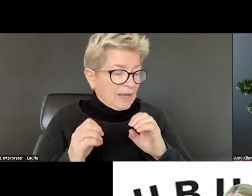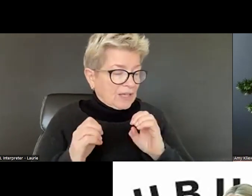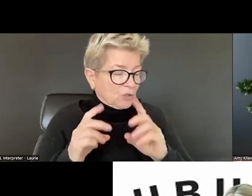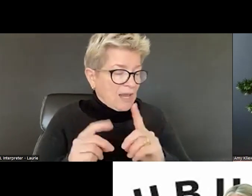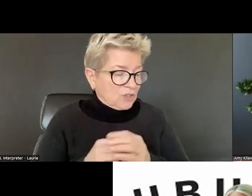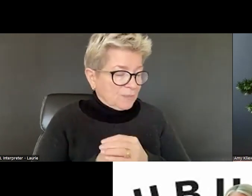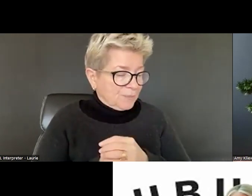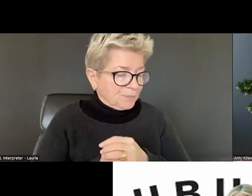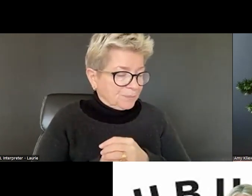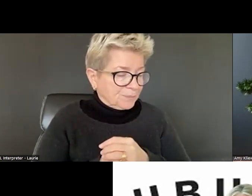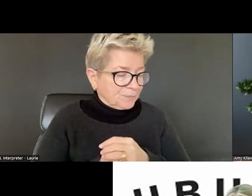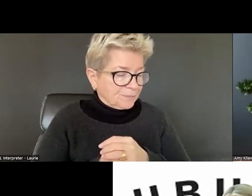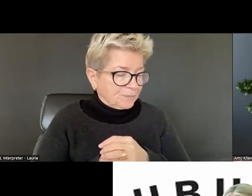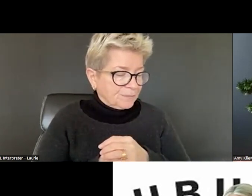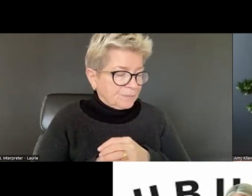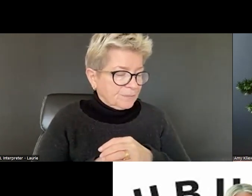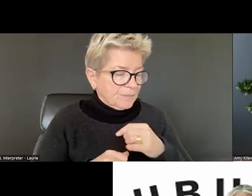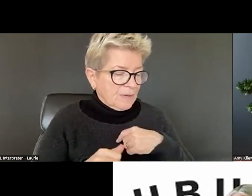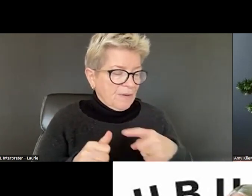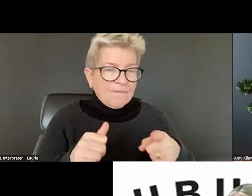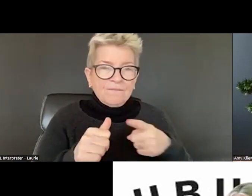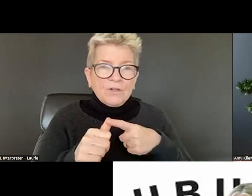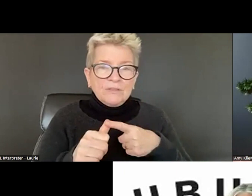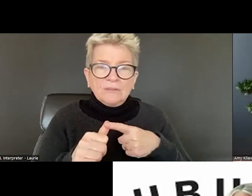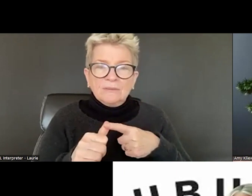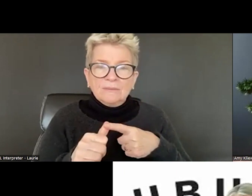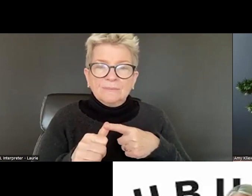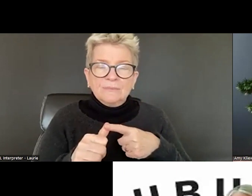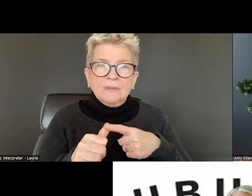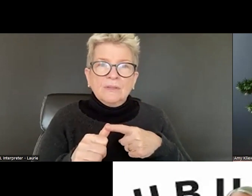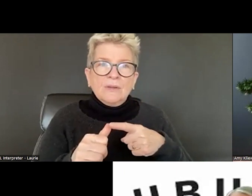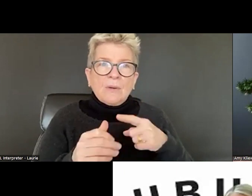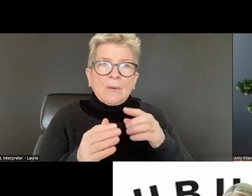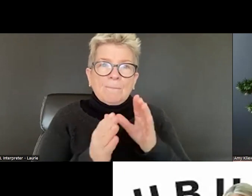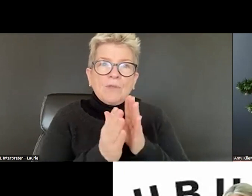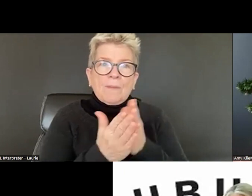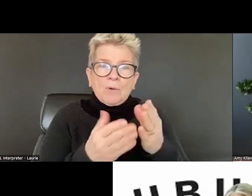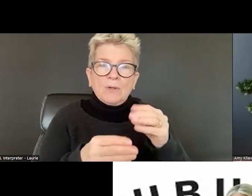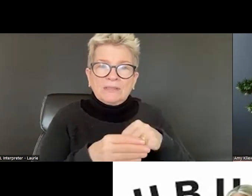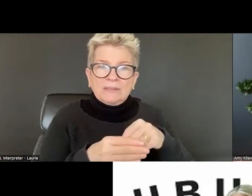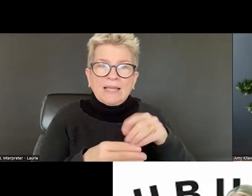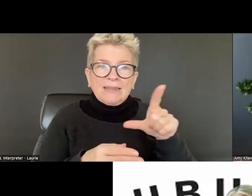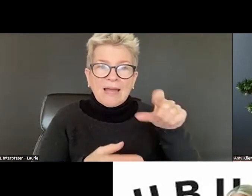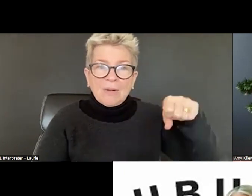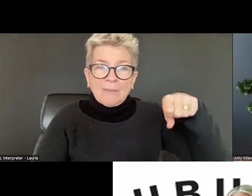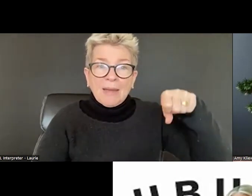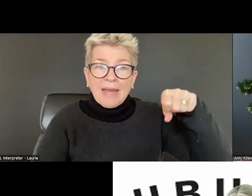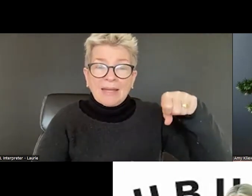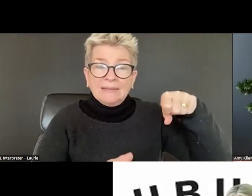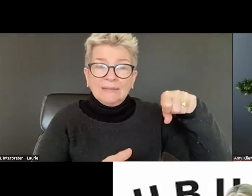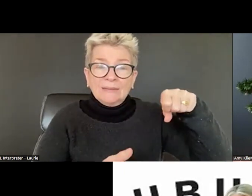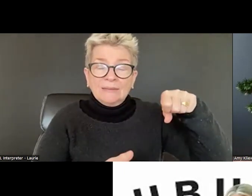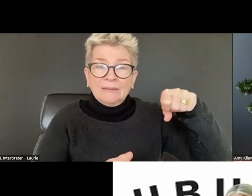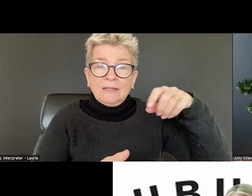able to use we've put the books in in library bags and inserted um the lesson plans that have